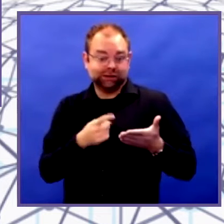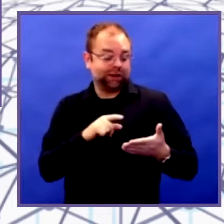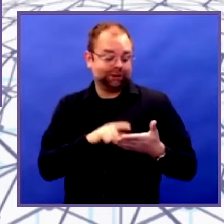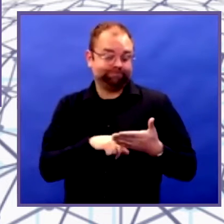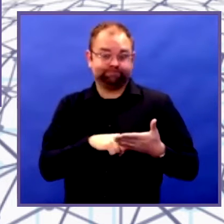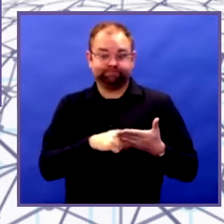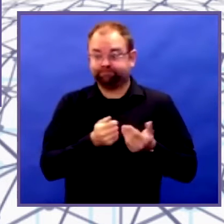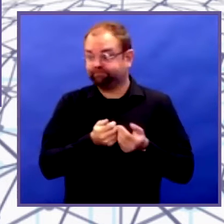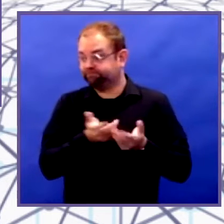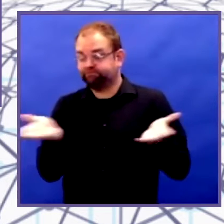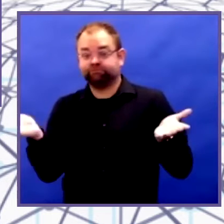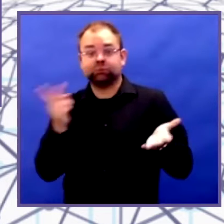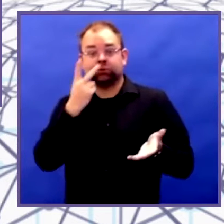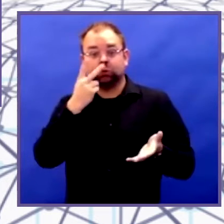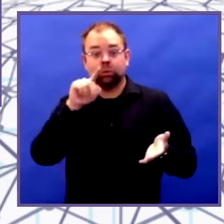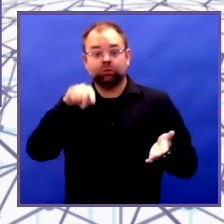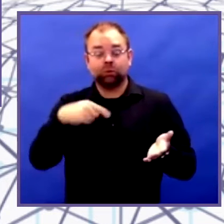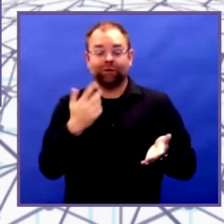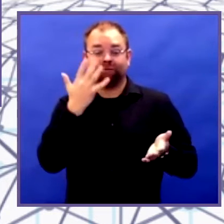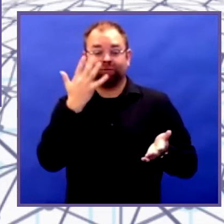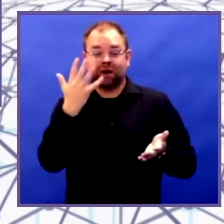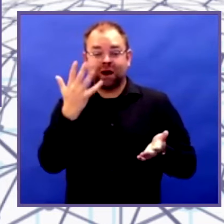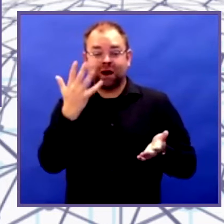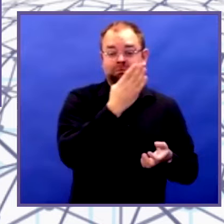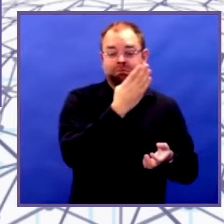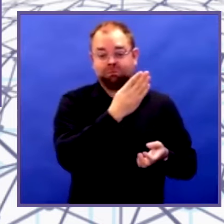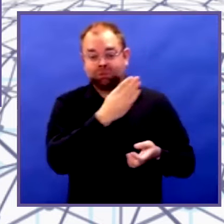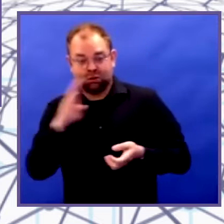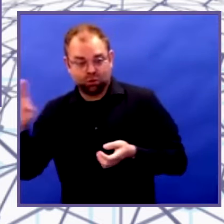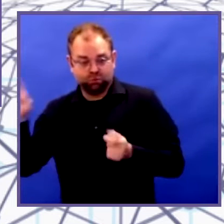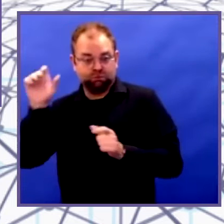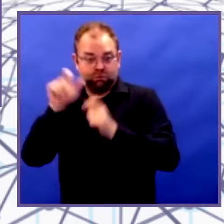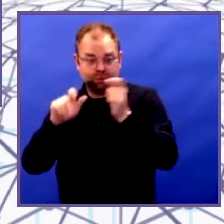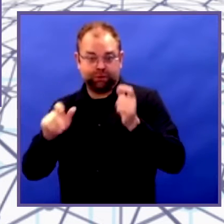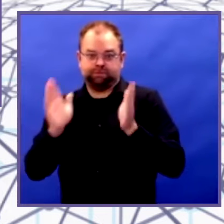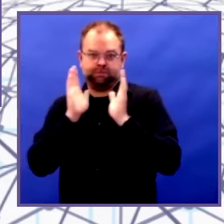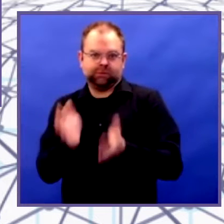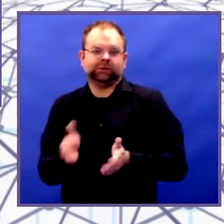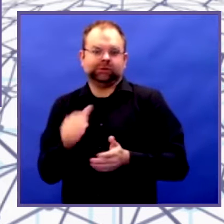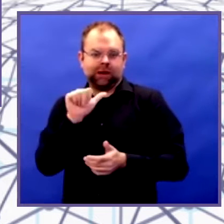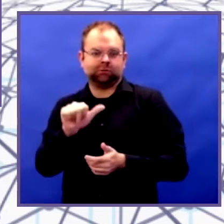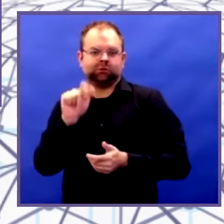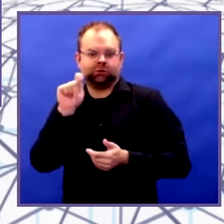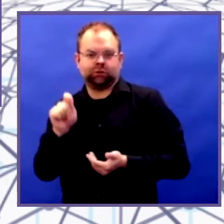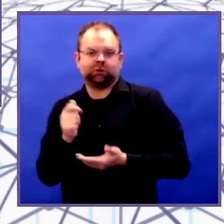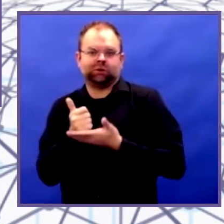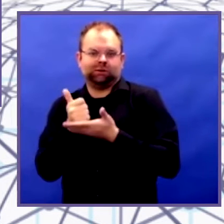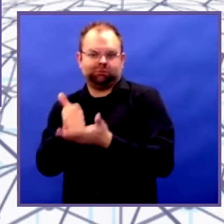But it also includes people like myself who use glasses or contact lenses to correct refractive error.